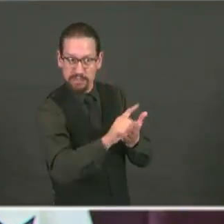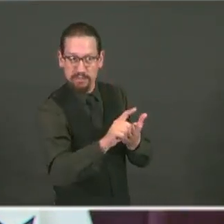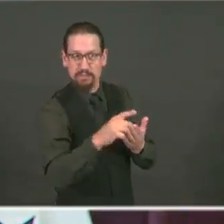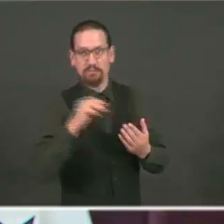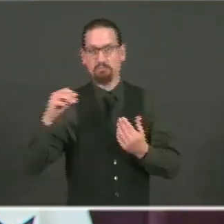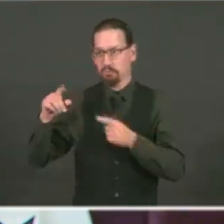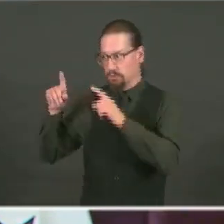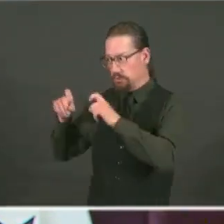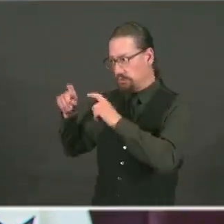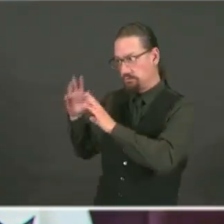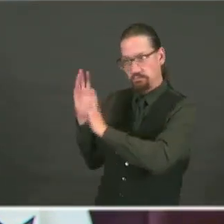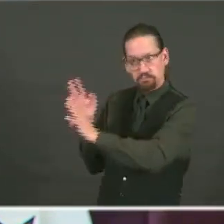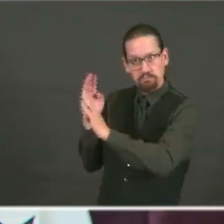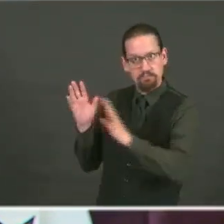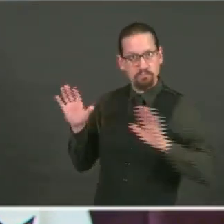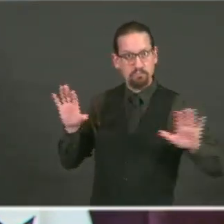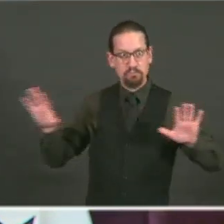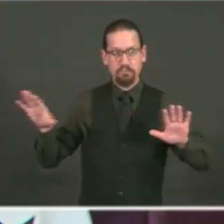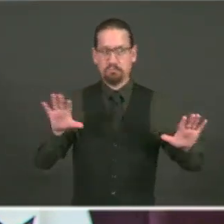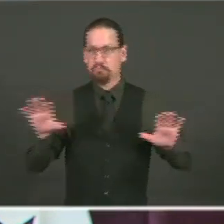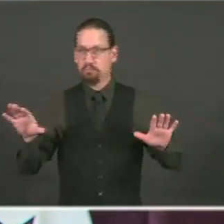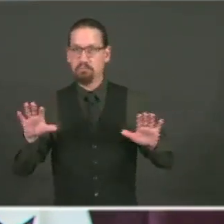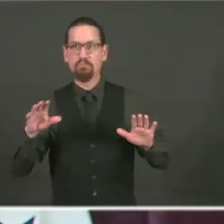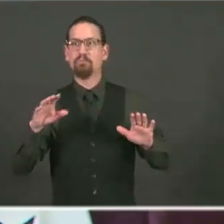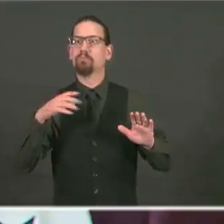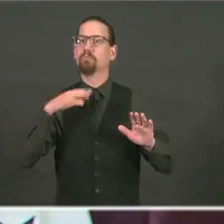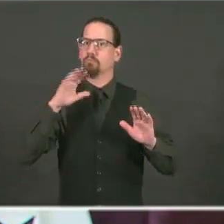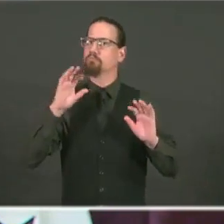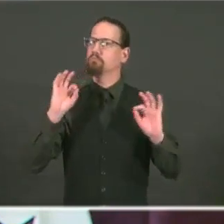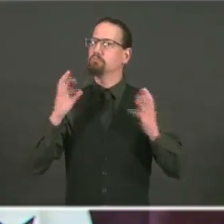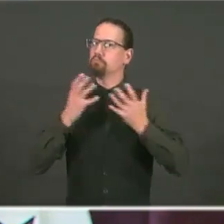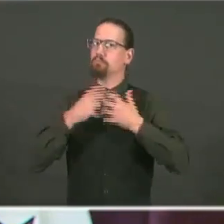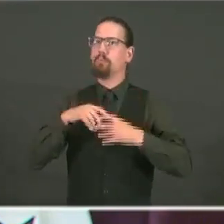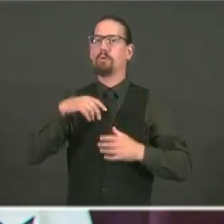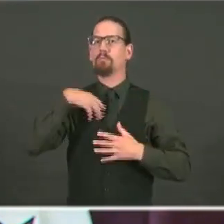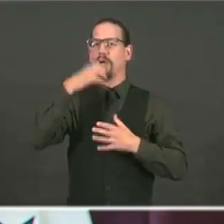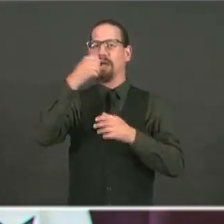THEY ARE WORKING VERY WELL. I JUST WANT TO REMIND FOLKS HOW